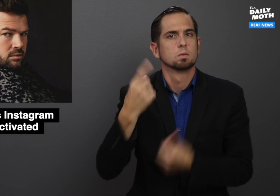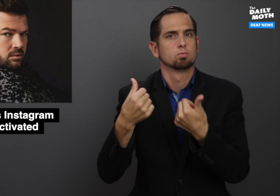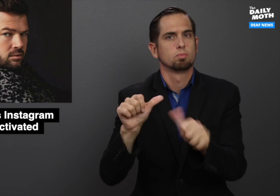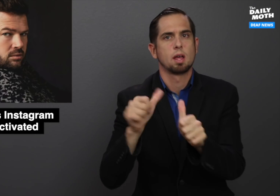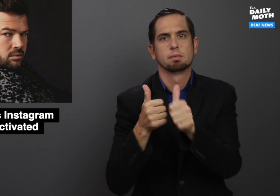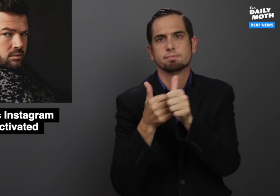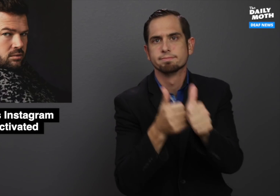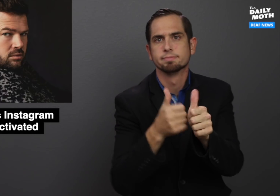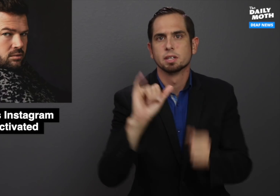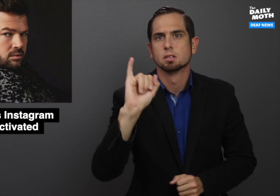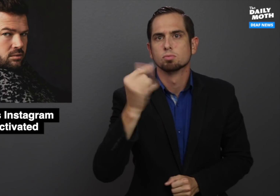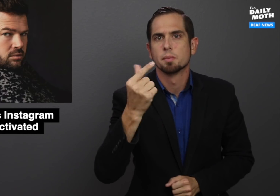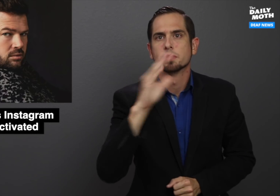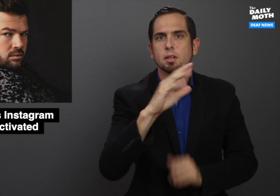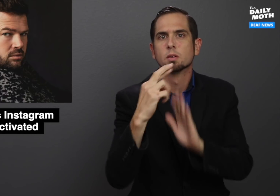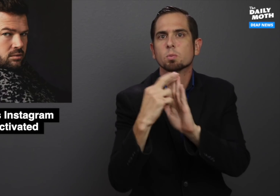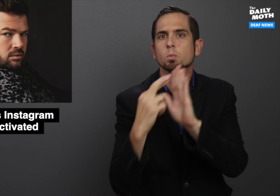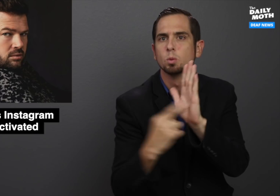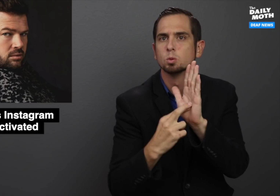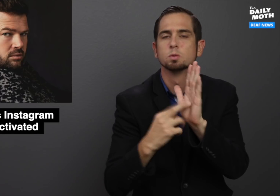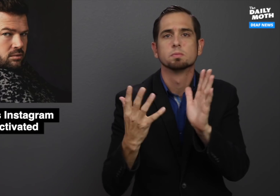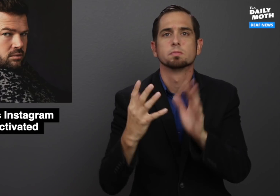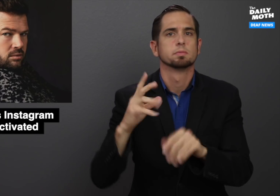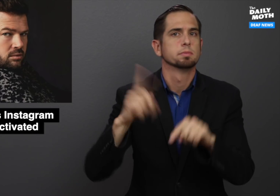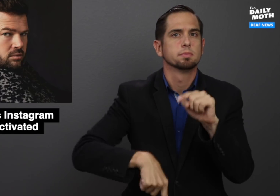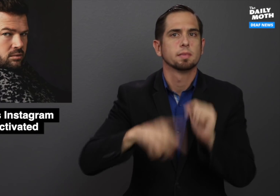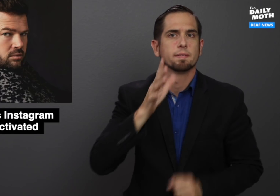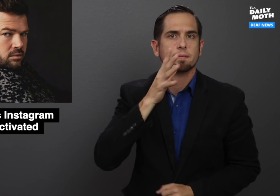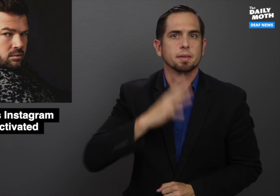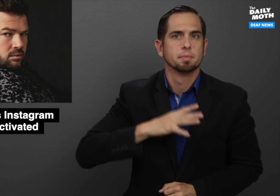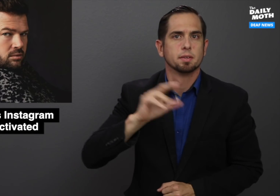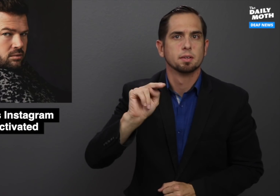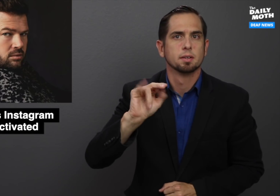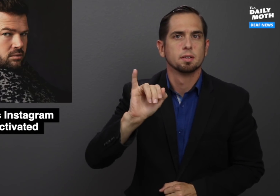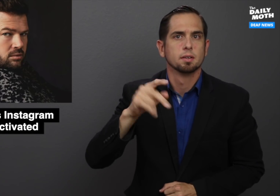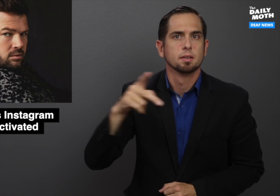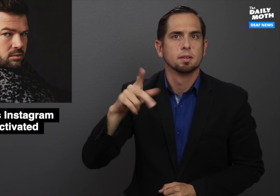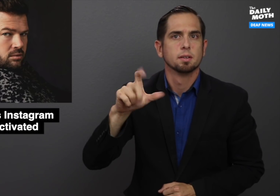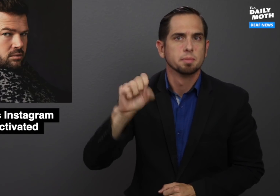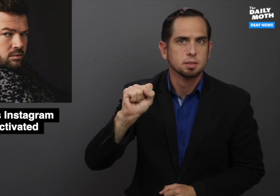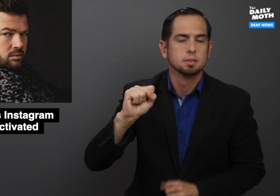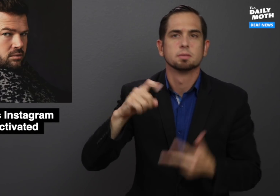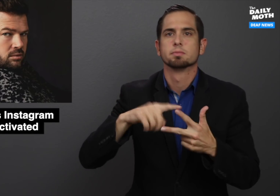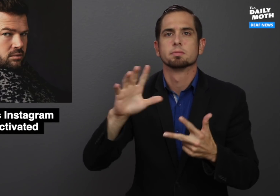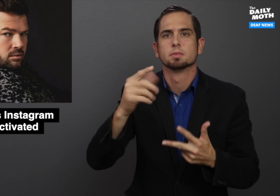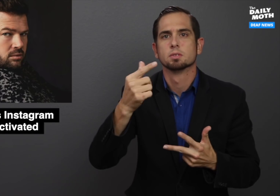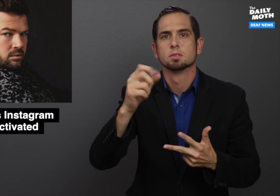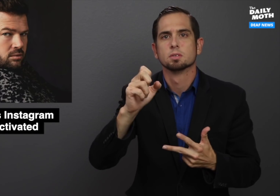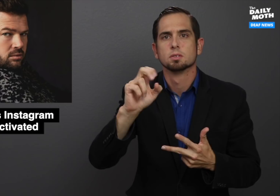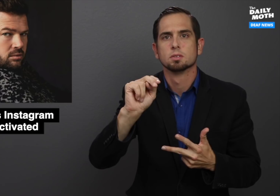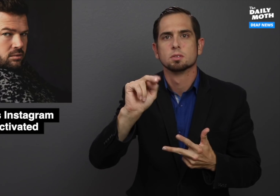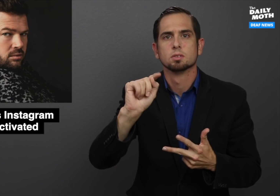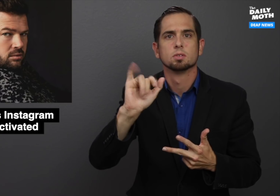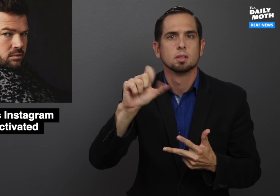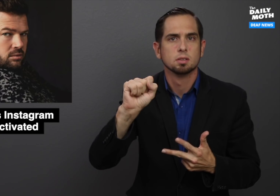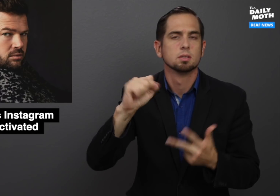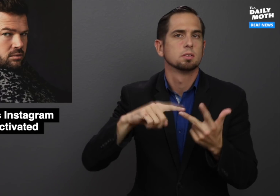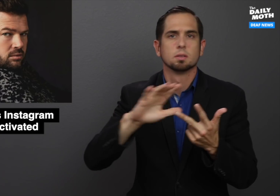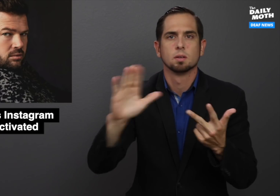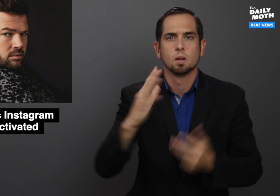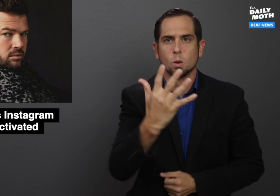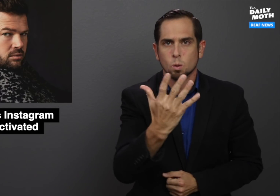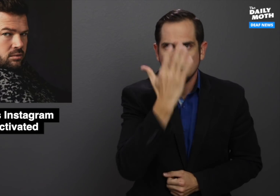on female nipples, genitals, or close up buttock shots.